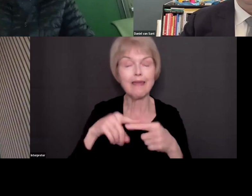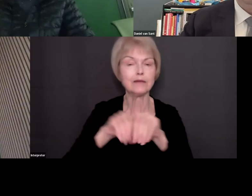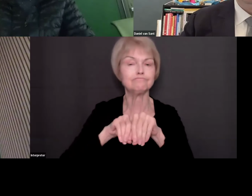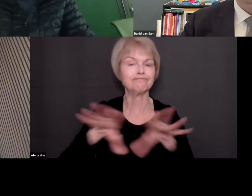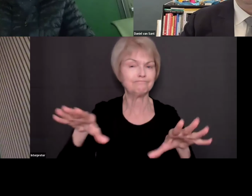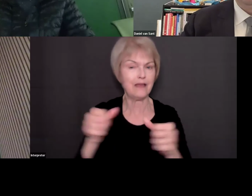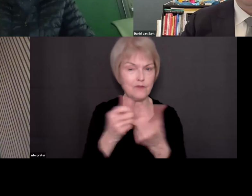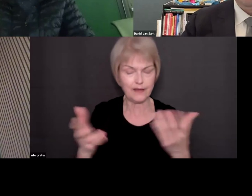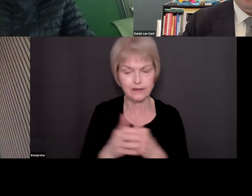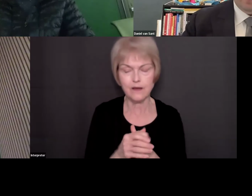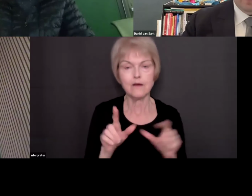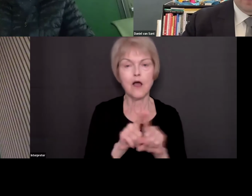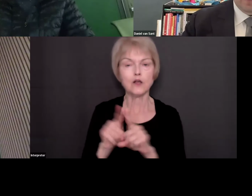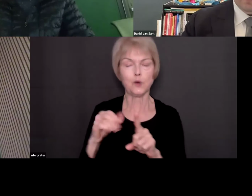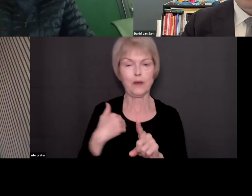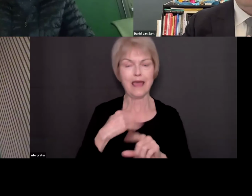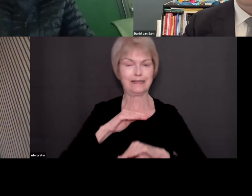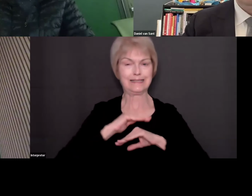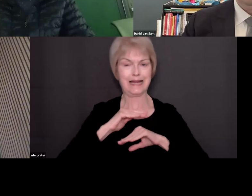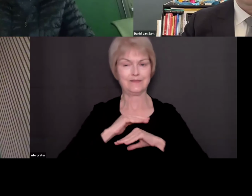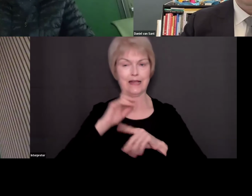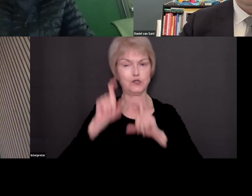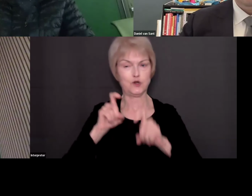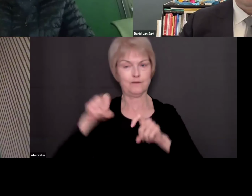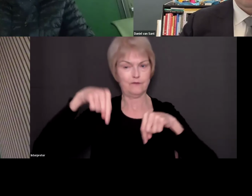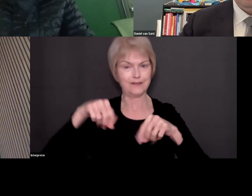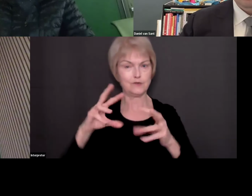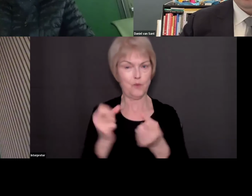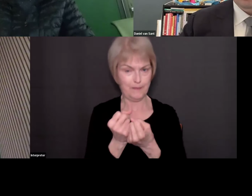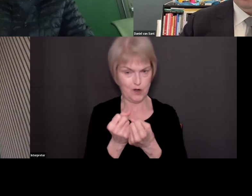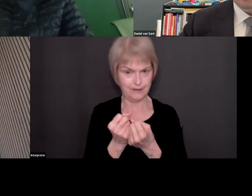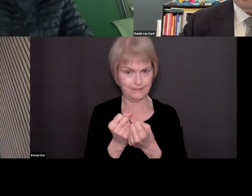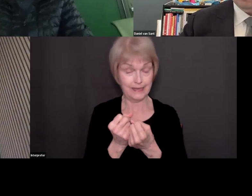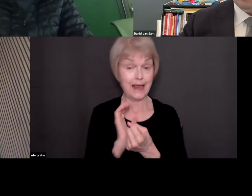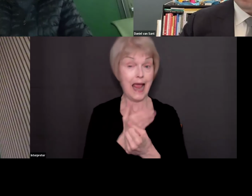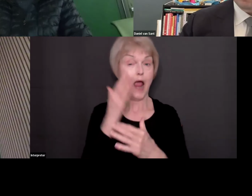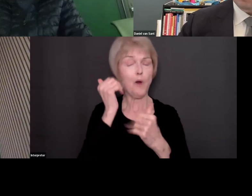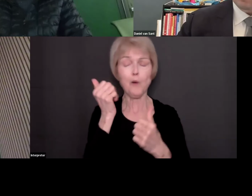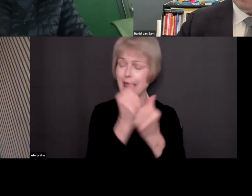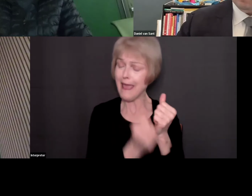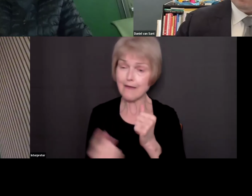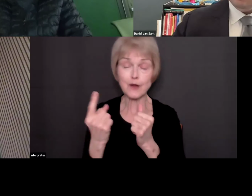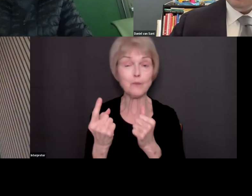We also do have a satisfaction survey for this webinar, and it's our hope that everyone in attendance will take a few minutes